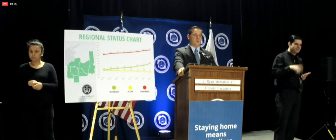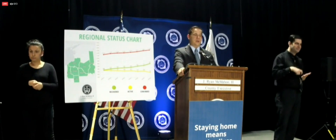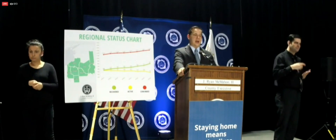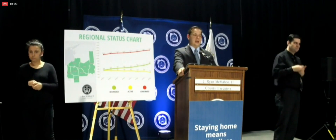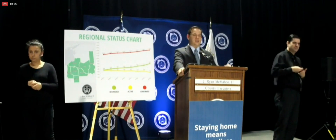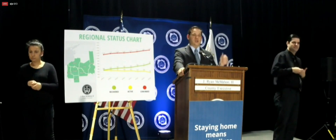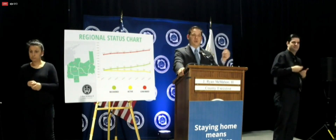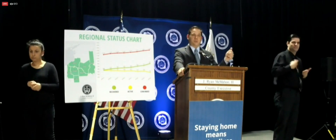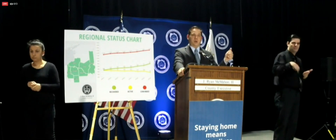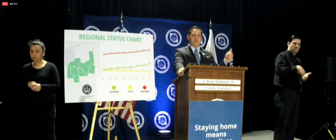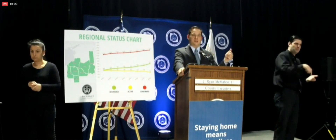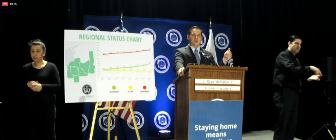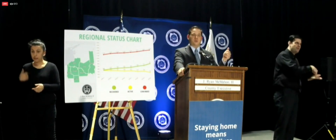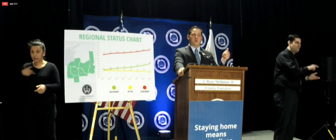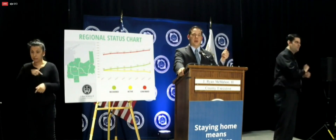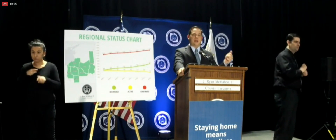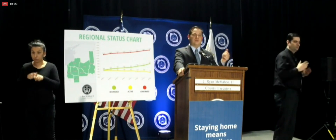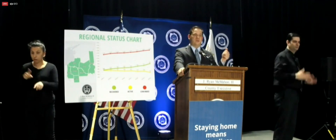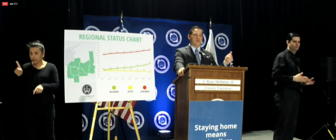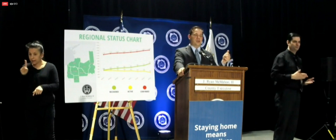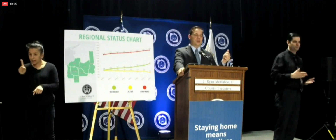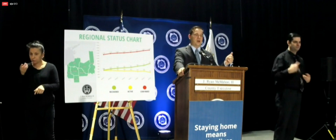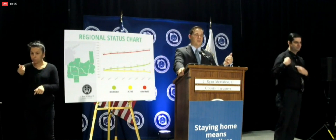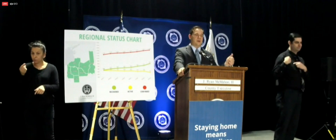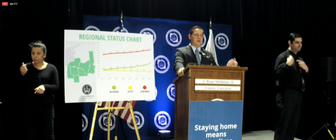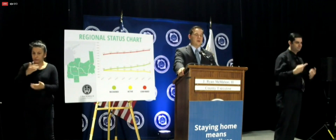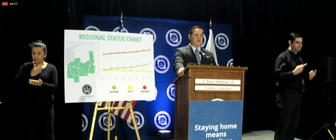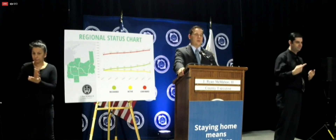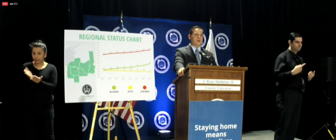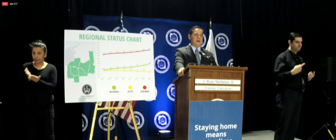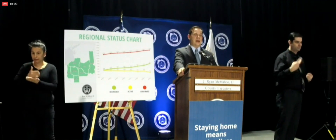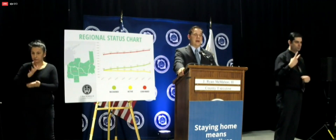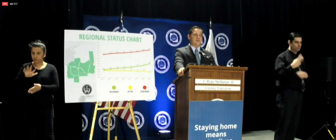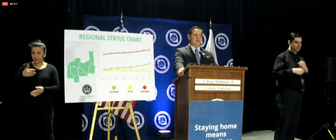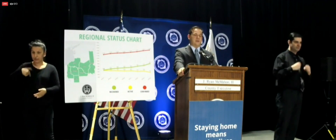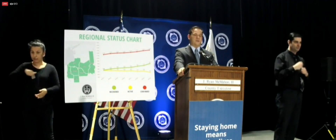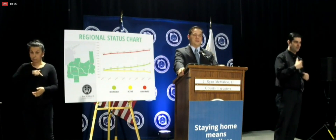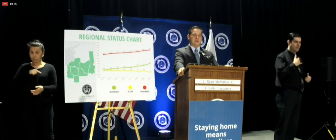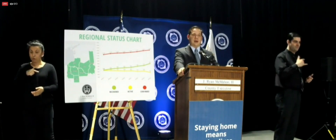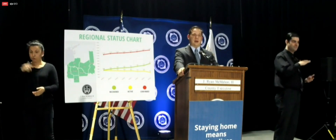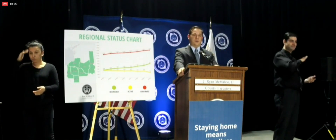WE HAD A BALANCED BUDGET. THE LAST TWO YEARS, WE HAD SURPLUSES, BECAUSE WE RAN AN